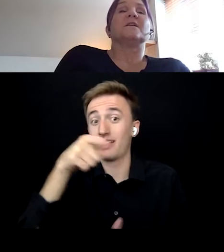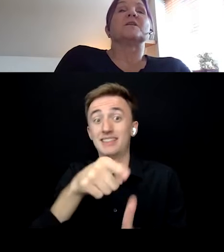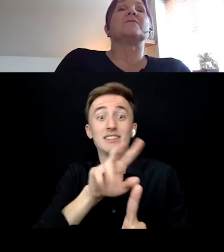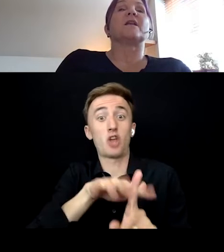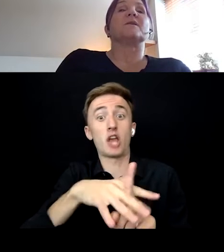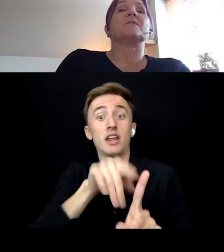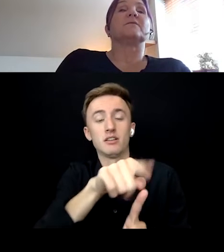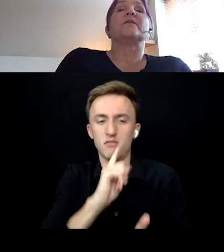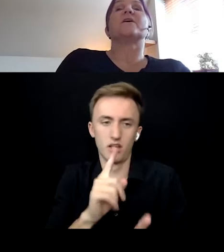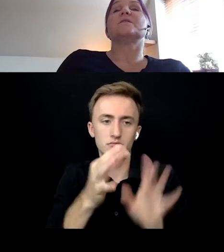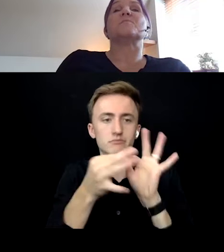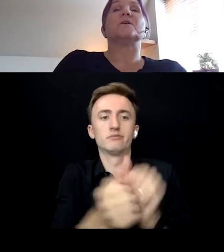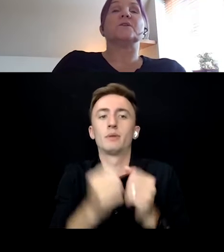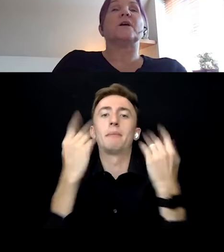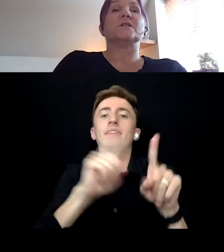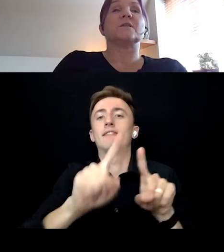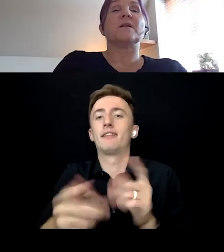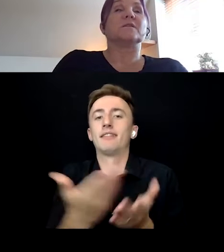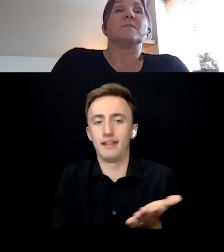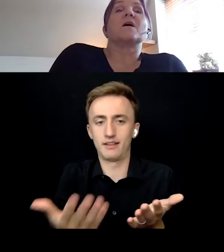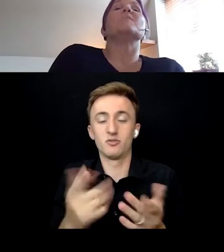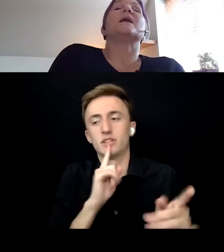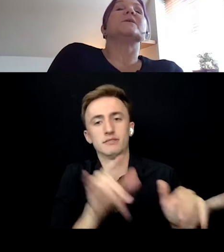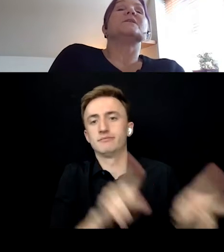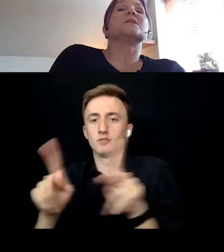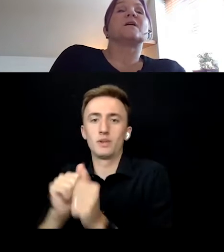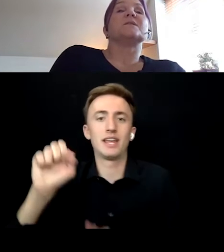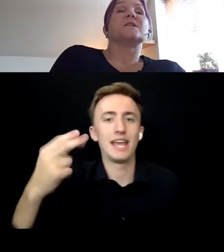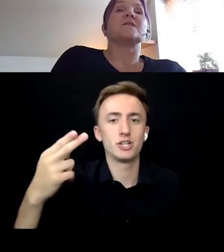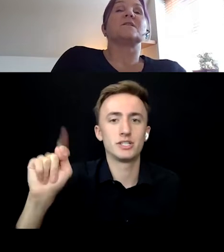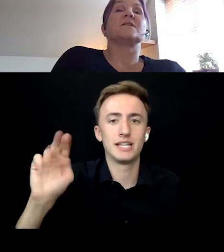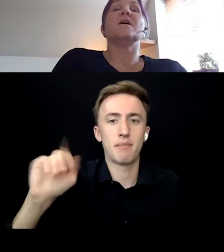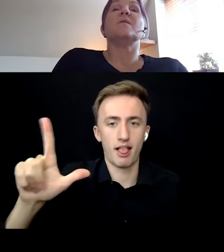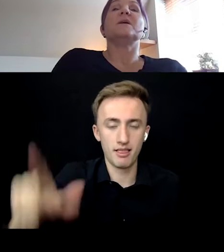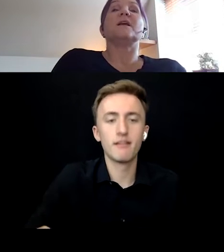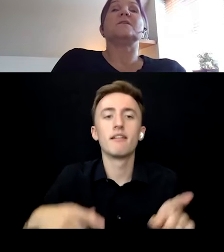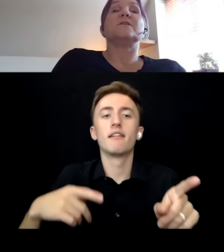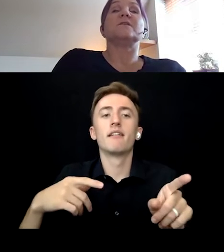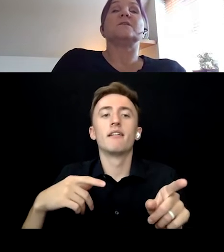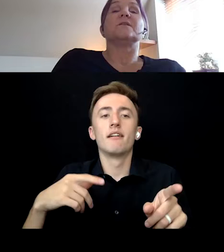a bunch of elements very similar to HTML markup language as the name suggests, but it lets you